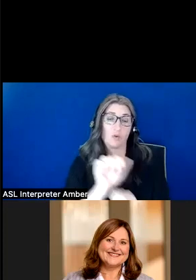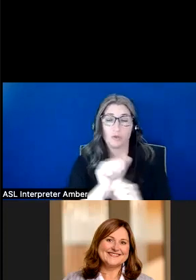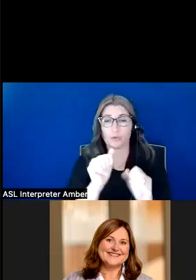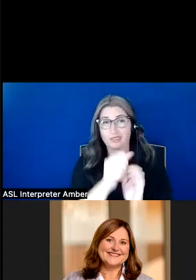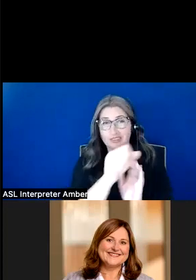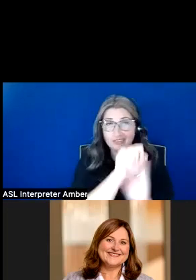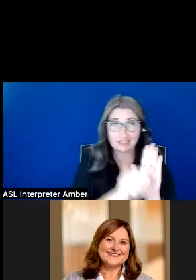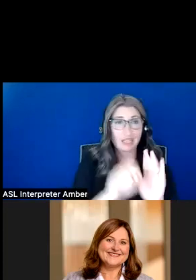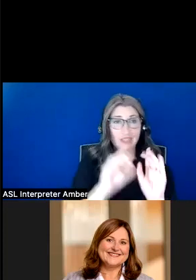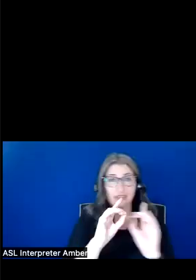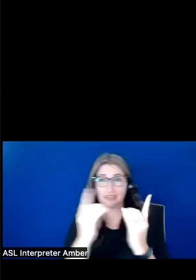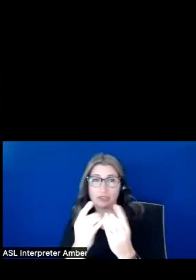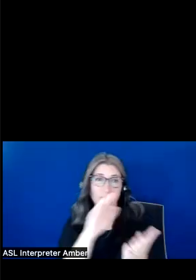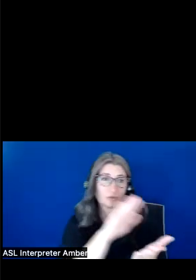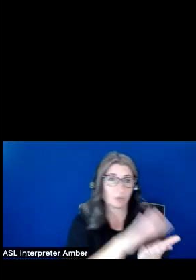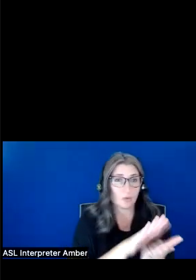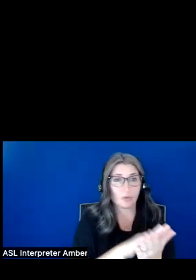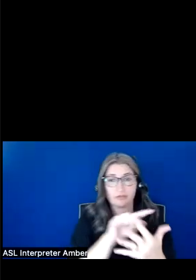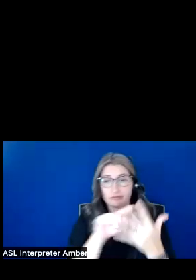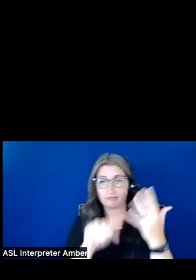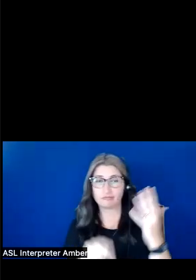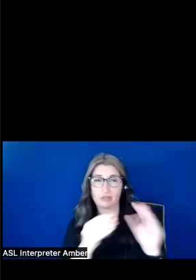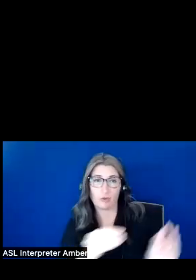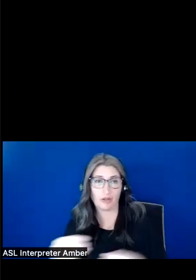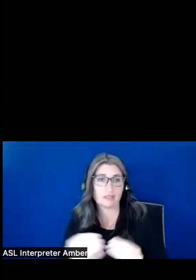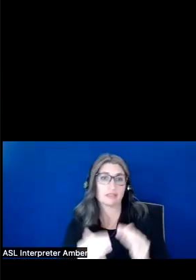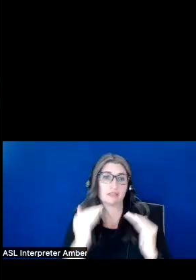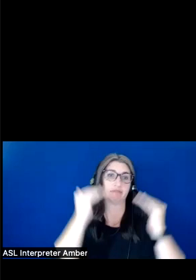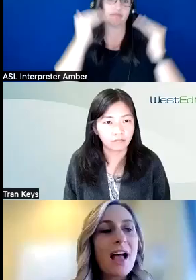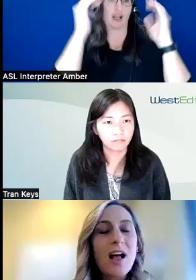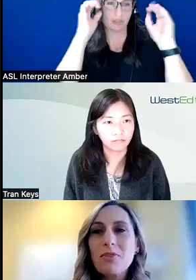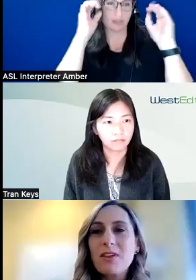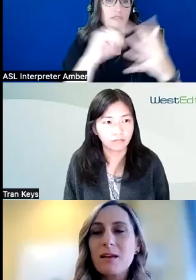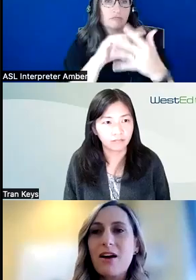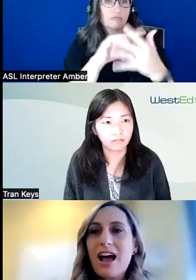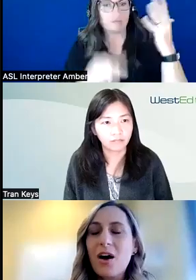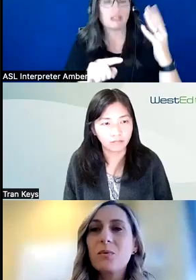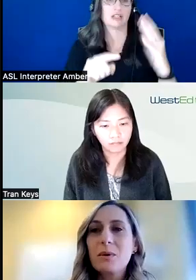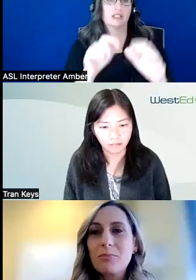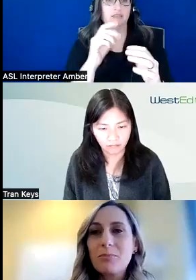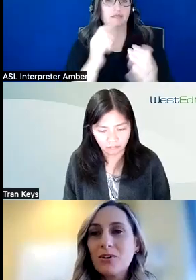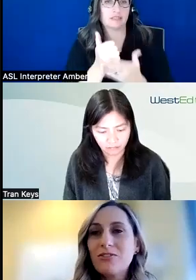schools, organizations, and institutes of higher ed to help think about how to improve